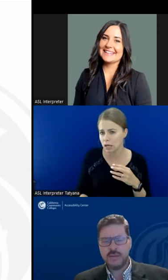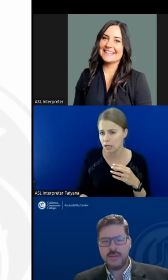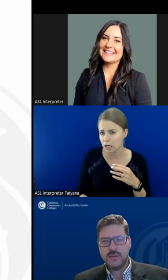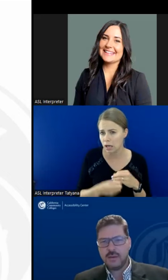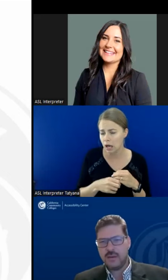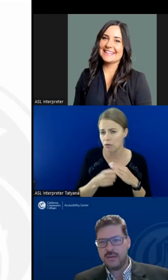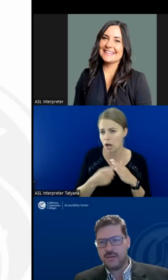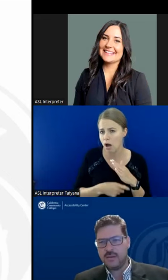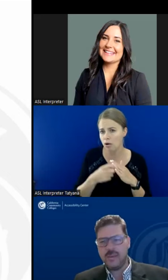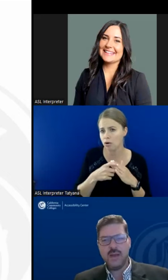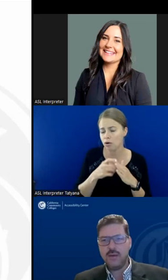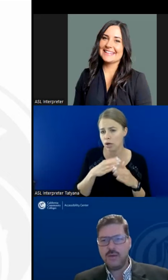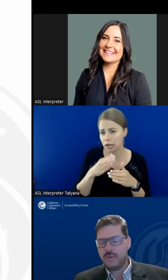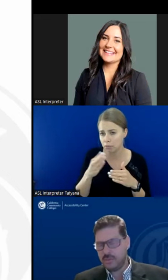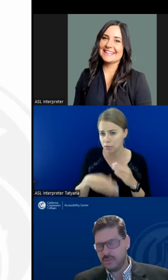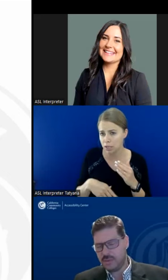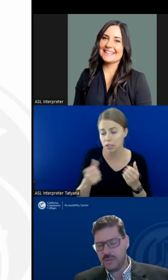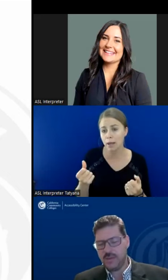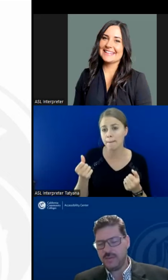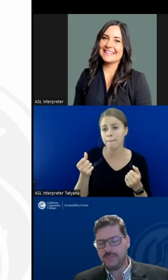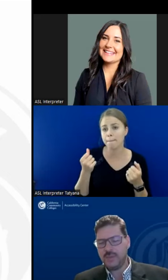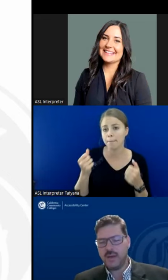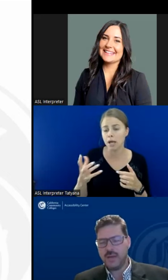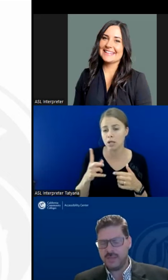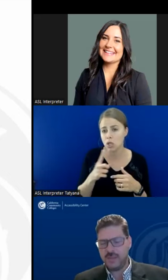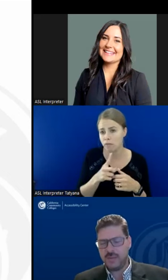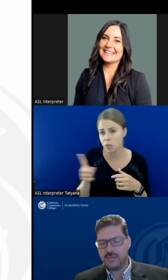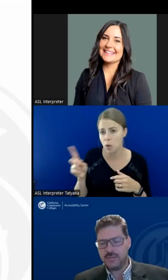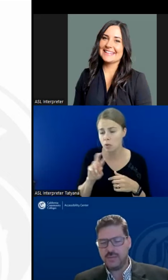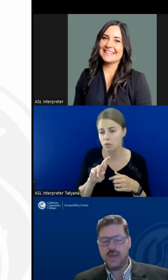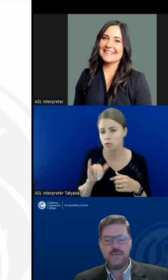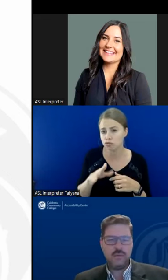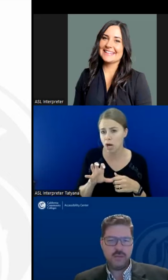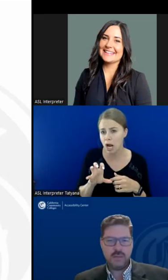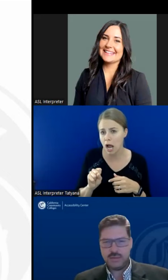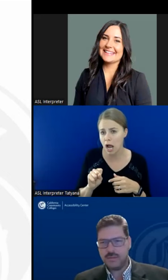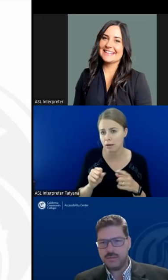And many of those rhymes they were laughable at best.